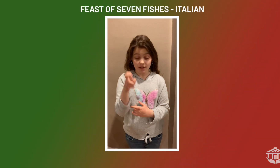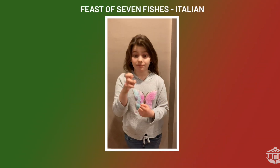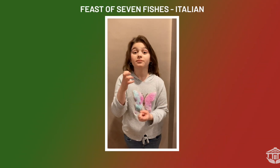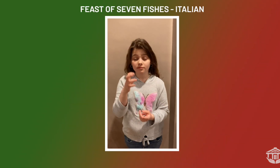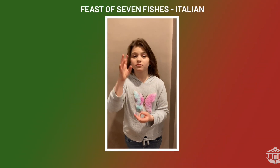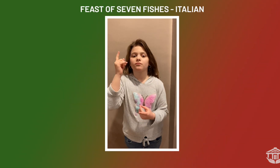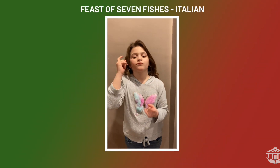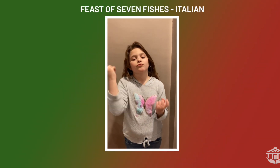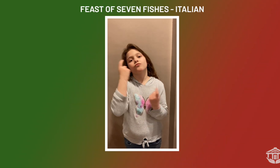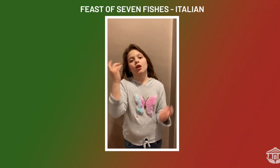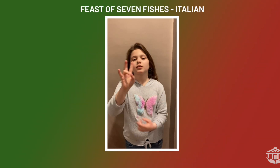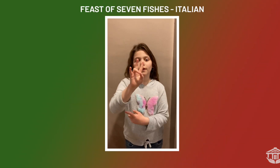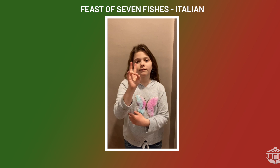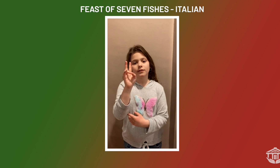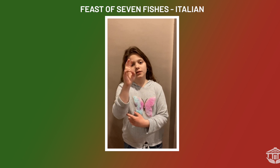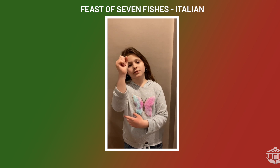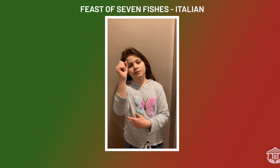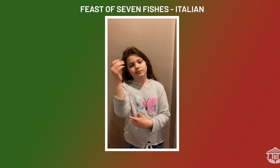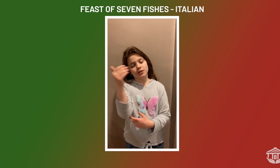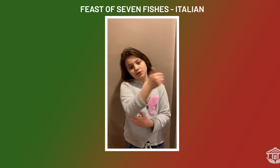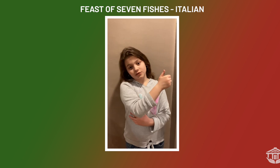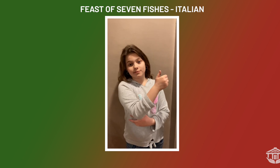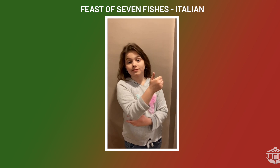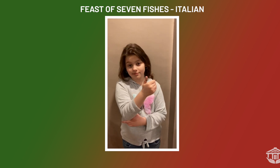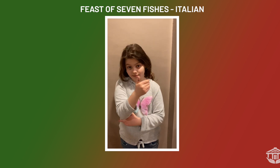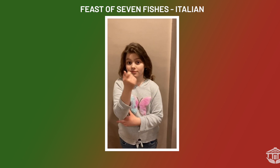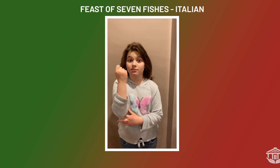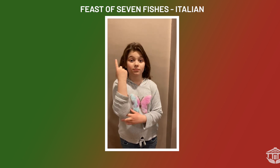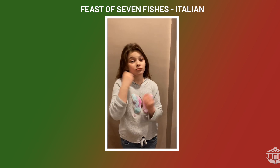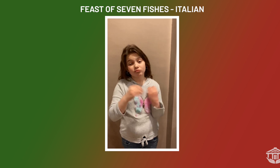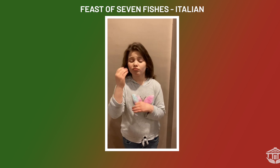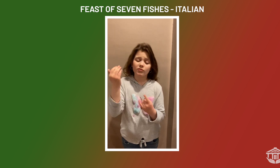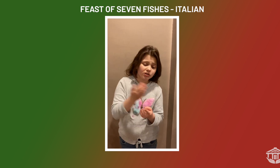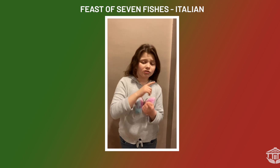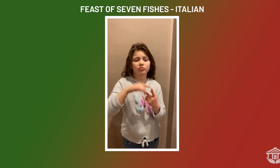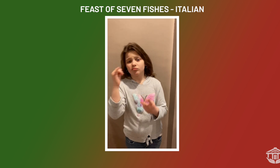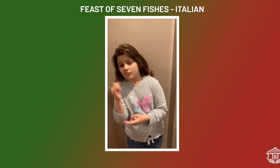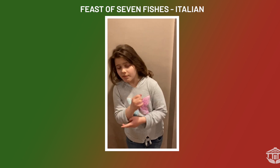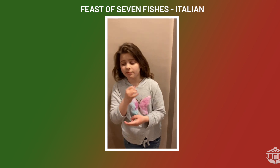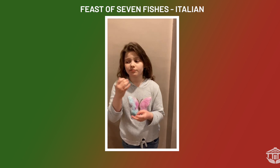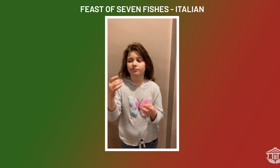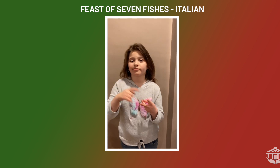“On Christmas Eve we celebrate the Feast of Seven Fishes. We eat shrimp and fish